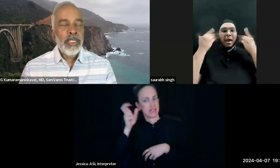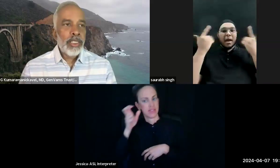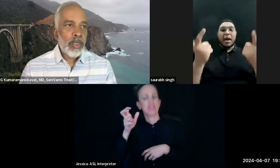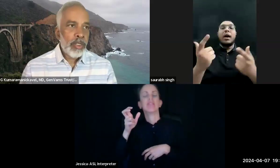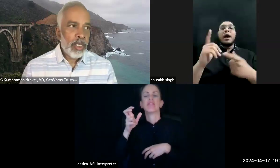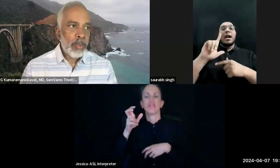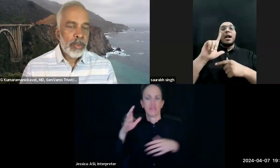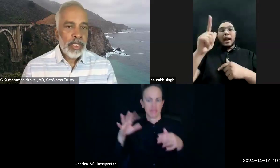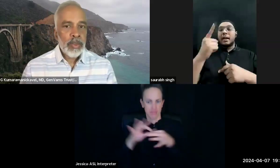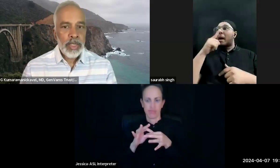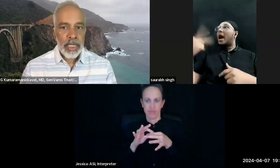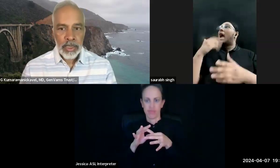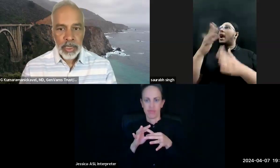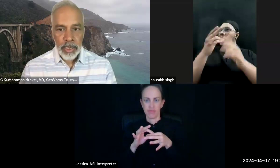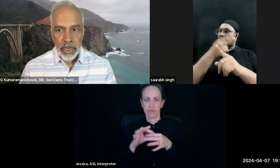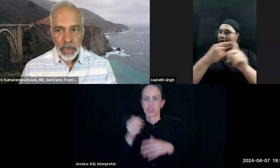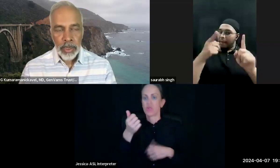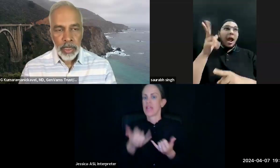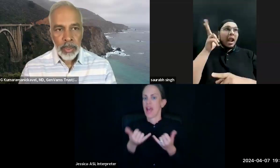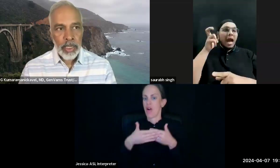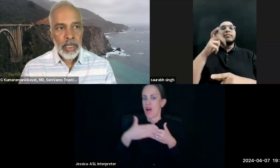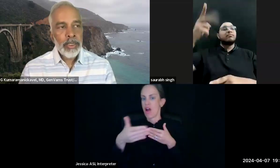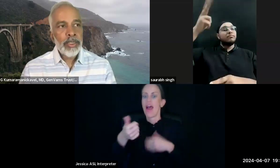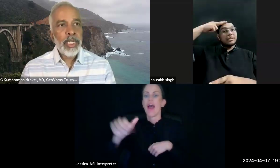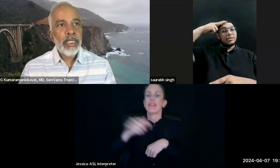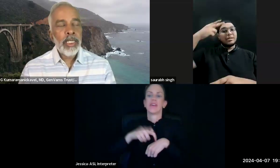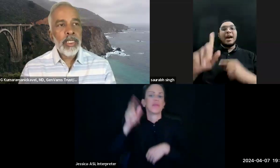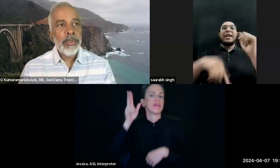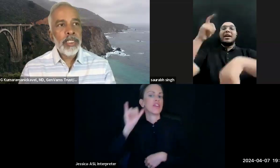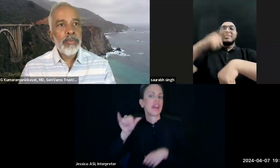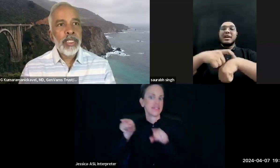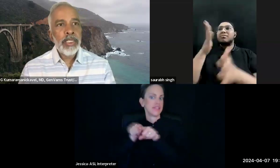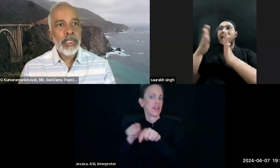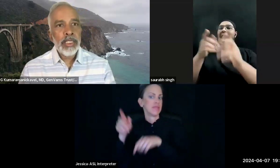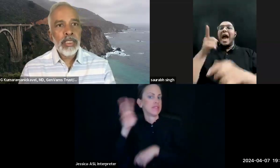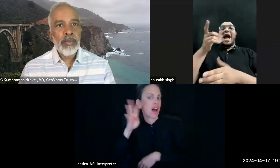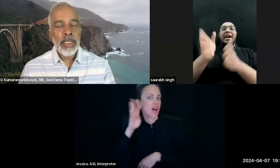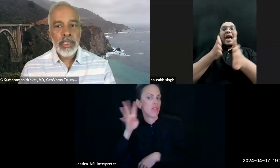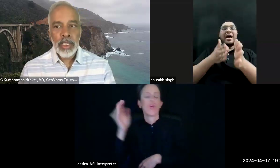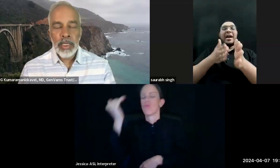the sound alone we know that it's a train. okay so that kind of interpretation is done by the general